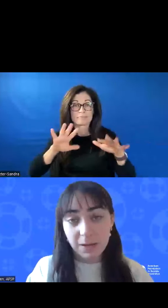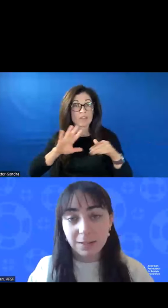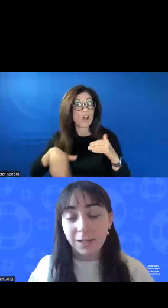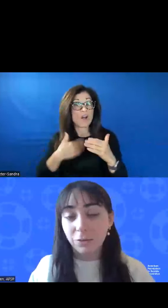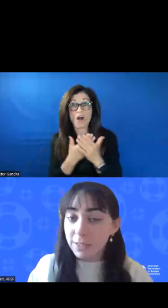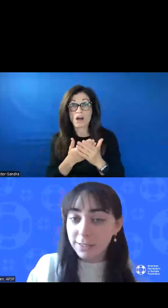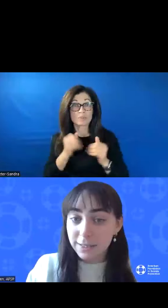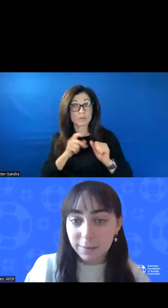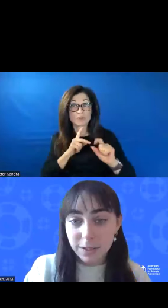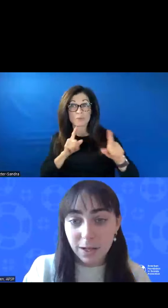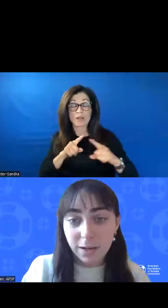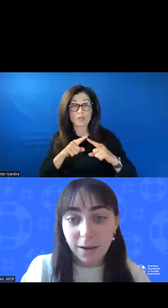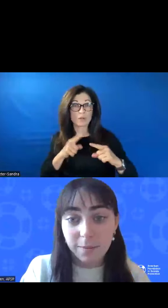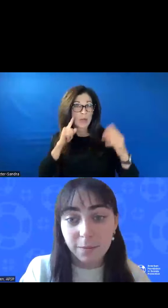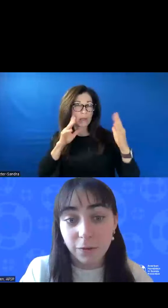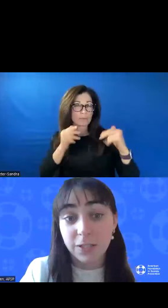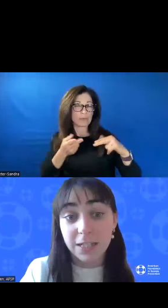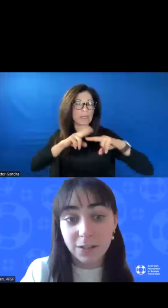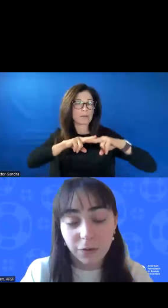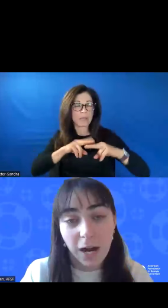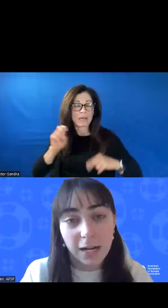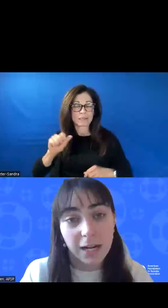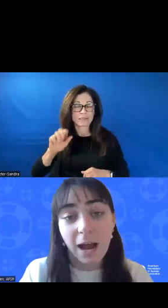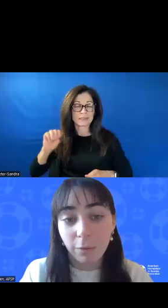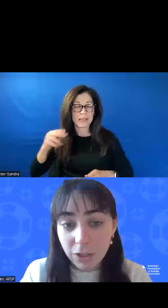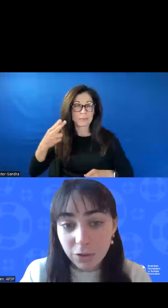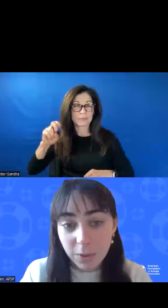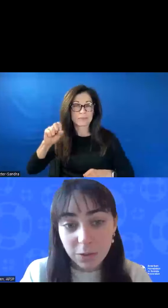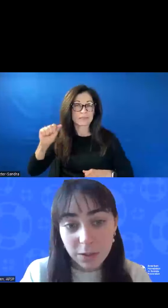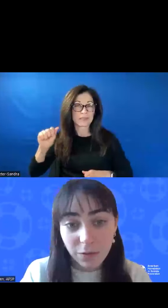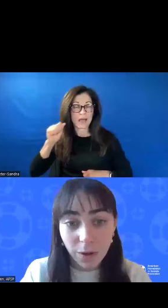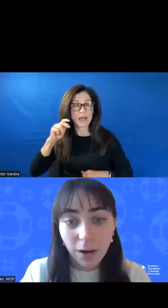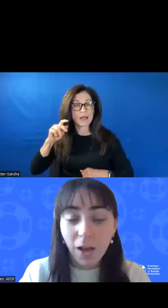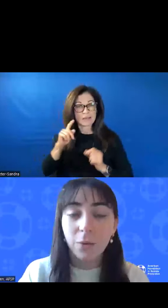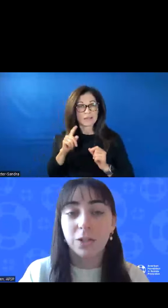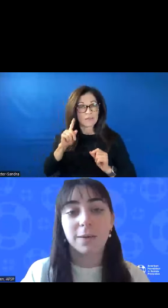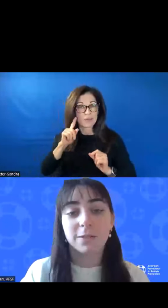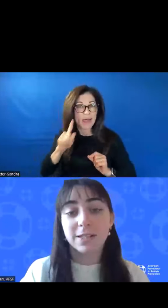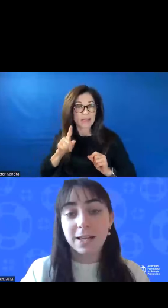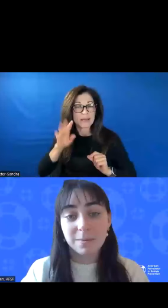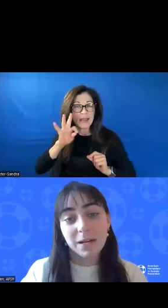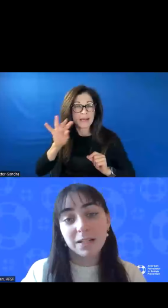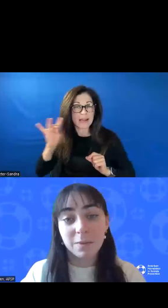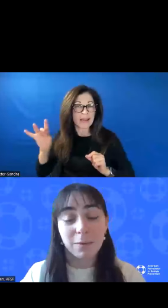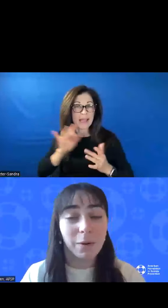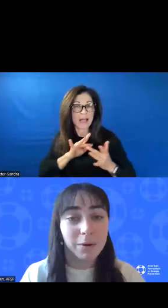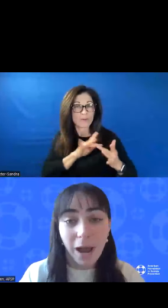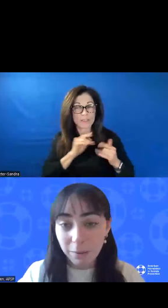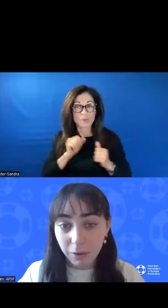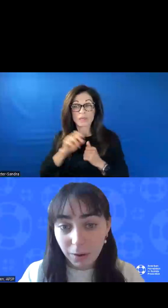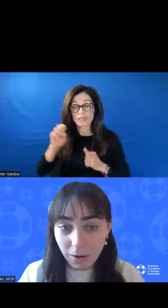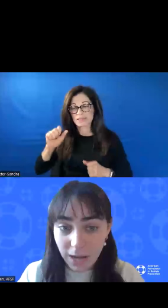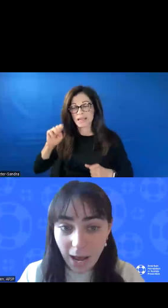THE EXPECTED OUTREACH WITH SAMHSA ESTIMATED AROUND 9 MILLION CONTACTS.